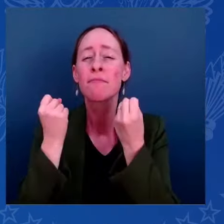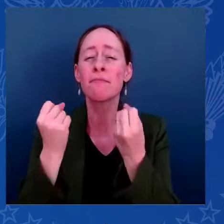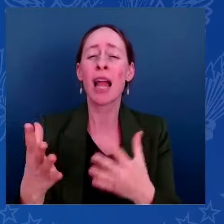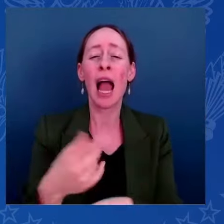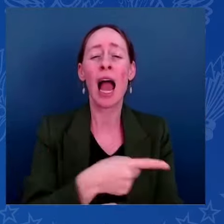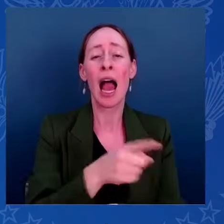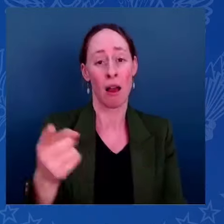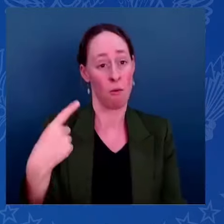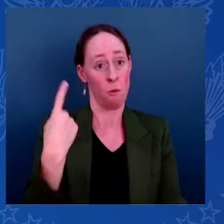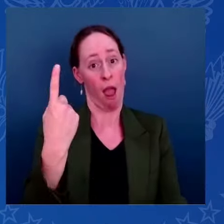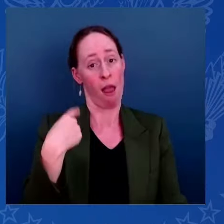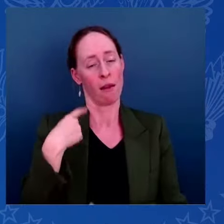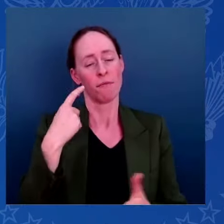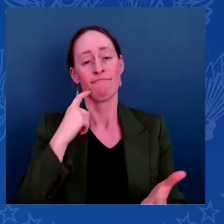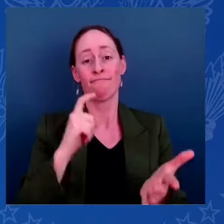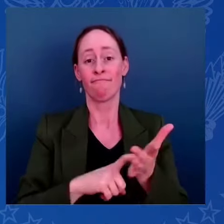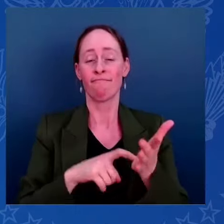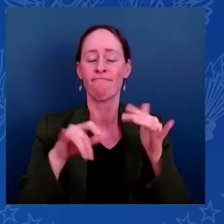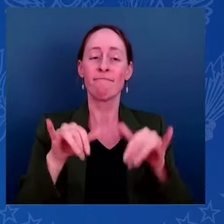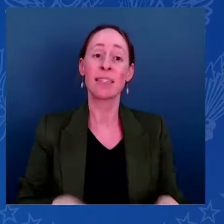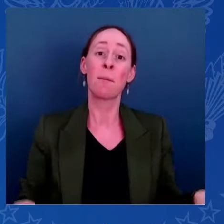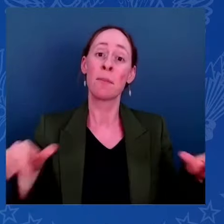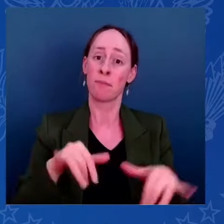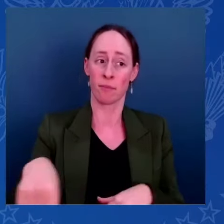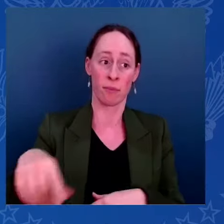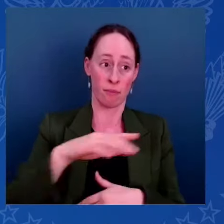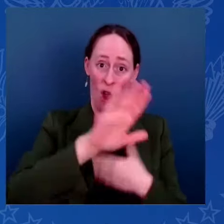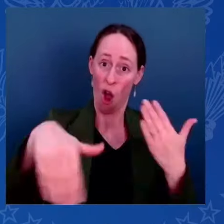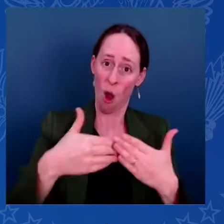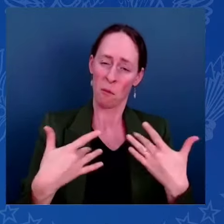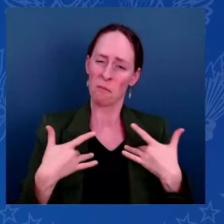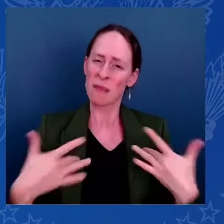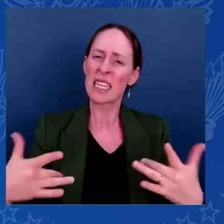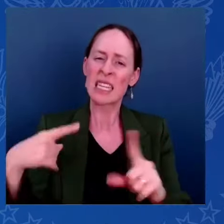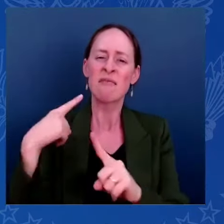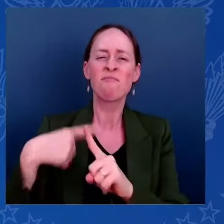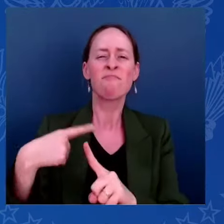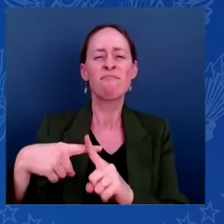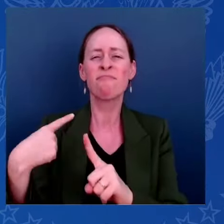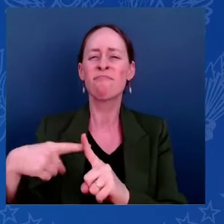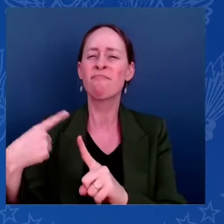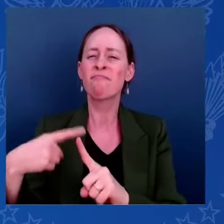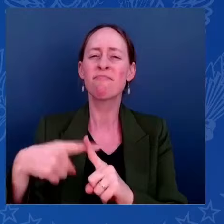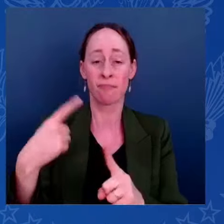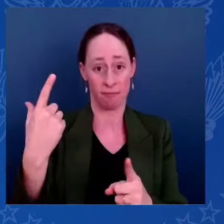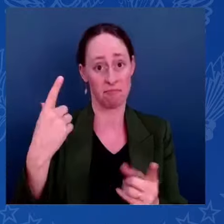They hear words like "never" and think, "Maybe not yet, but one day soon."